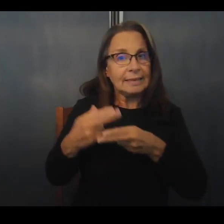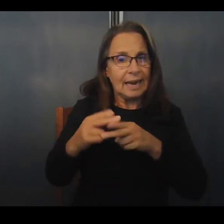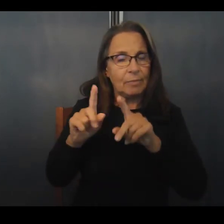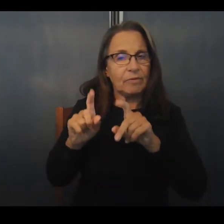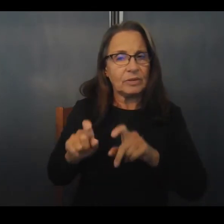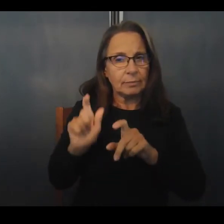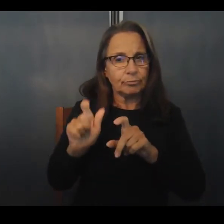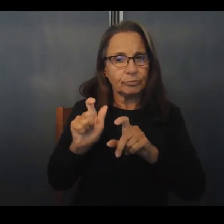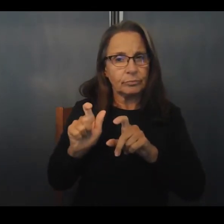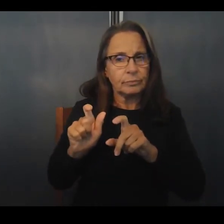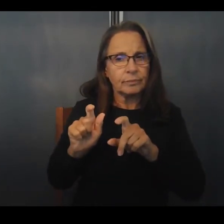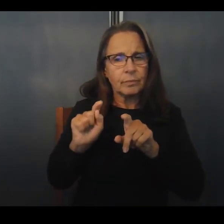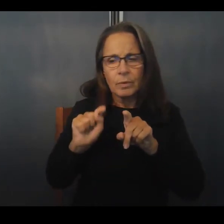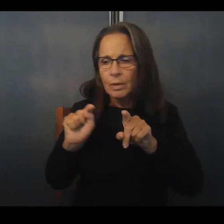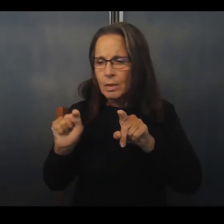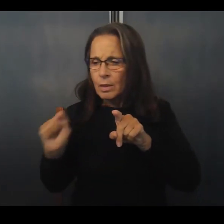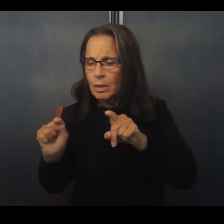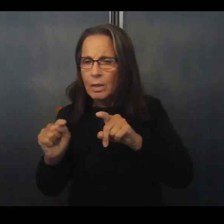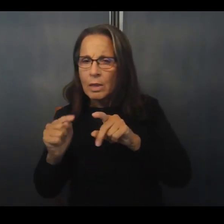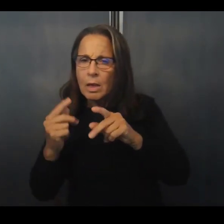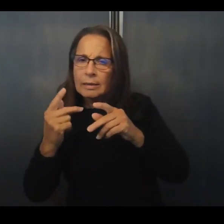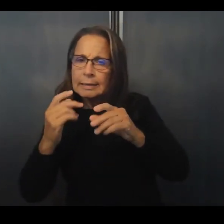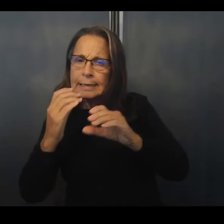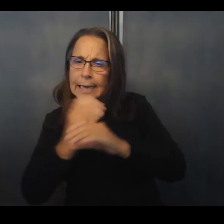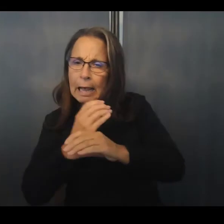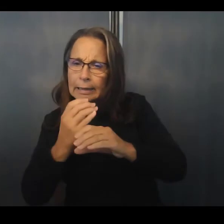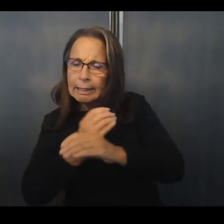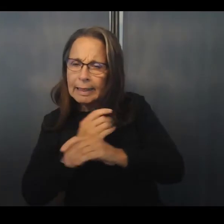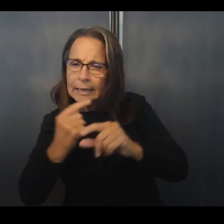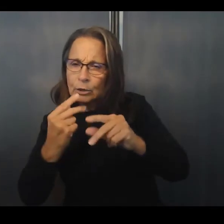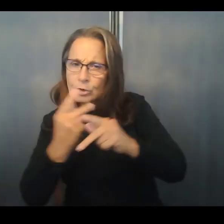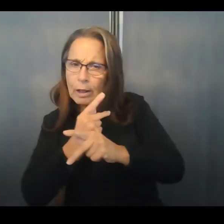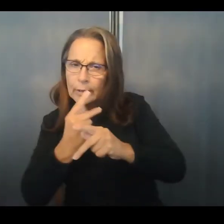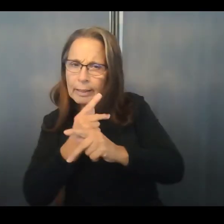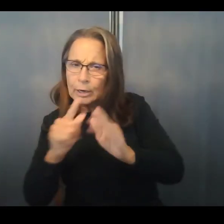over where it says calculated grade again you'll notice that this is a different color which means